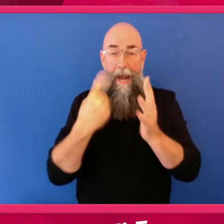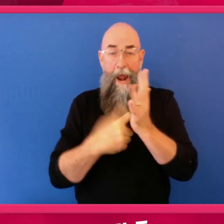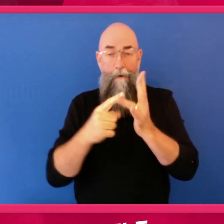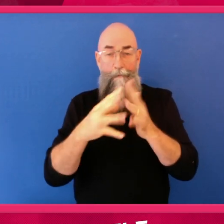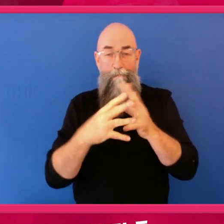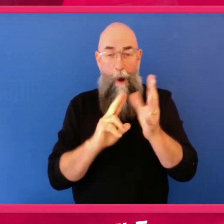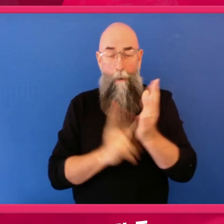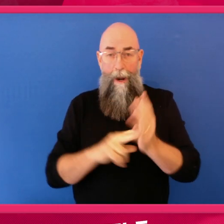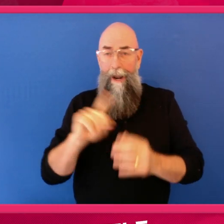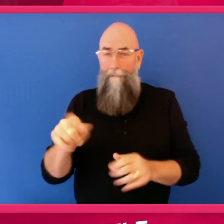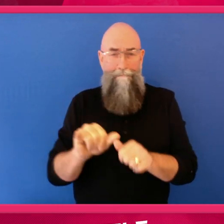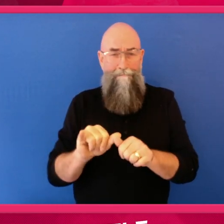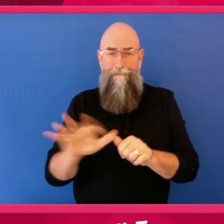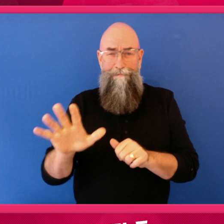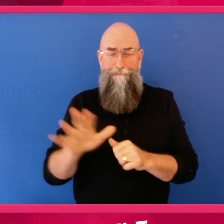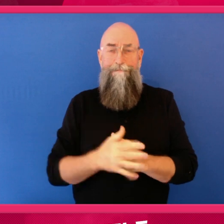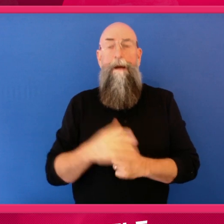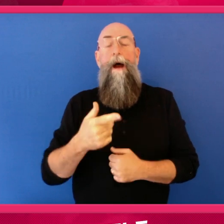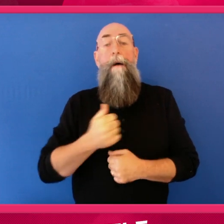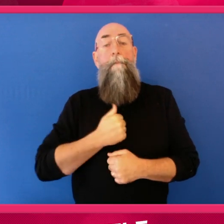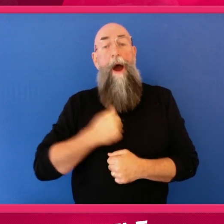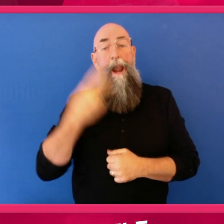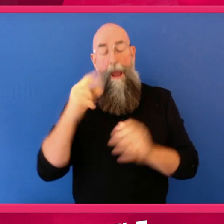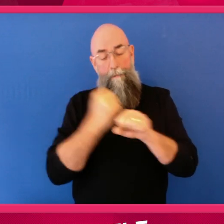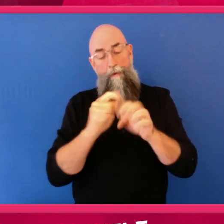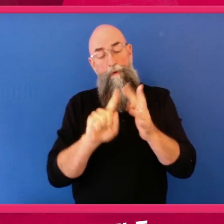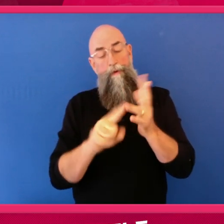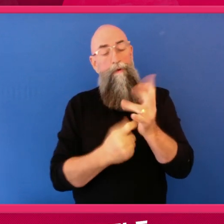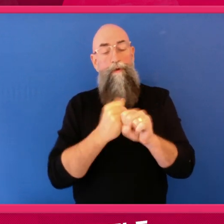Georgie Tunny: And I'm Georgie Tunny, ABC sports reporter and emotional wreck after